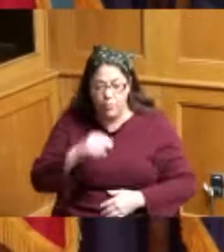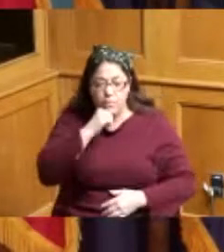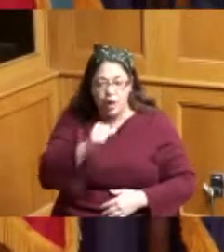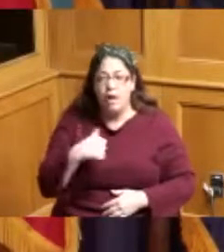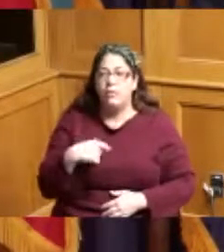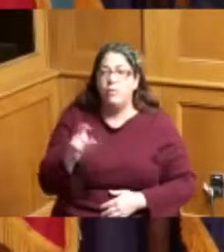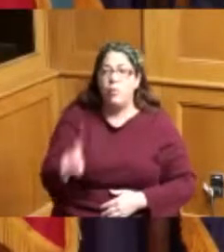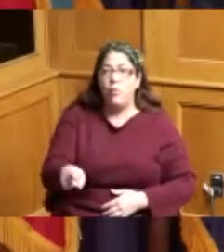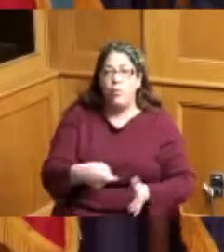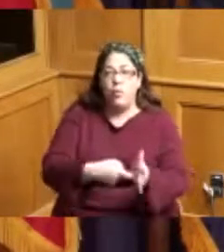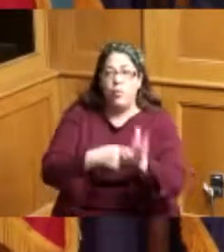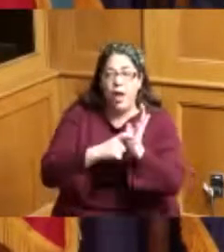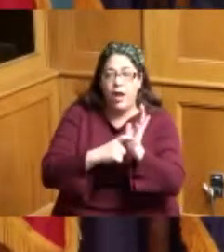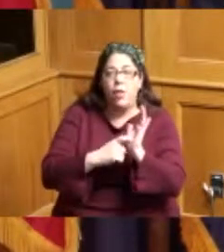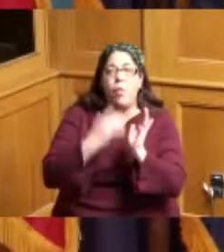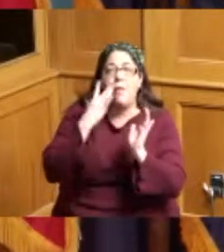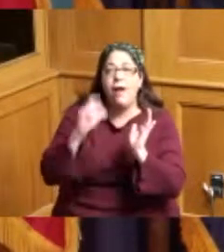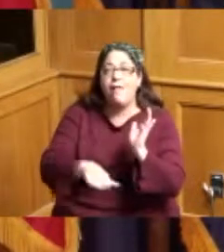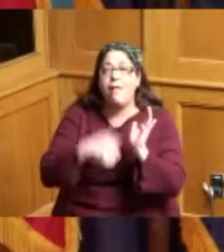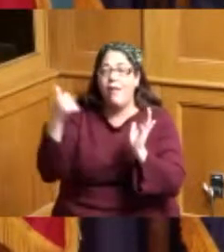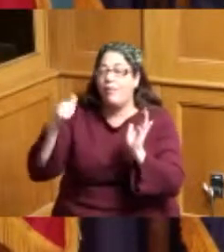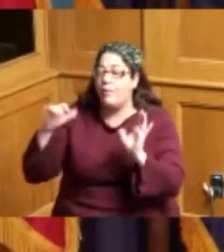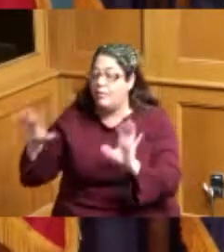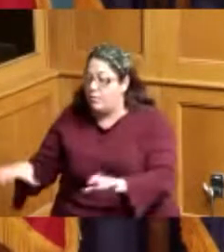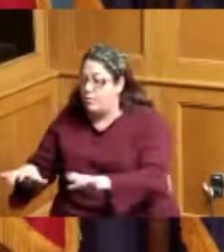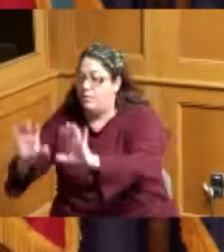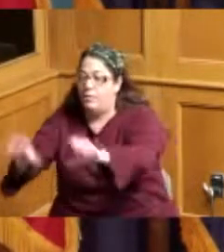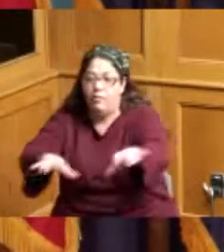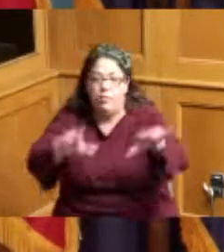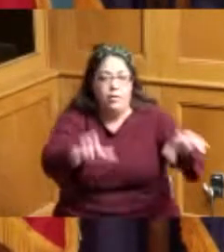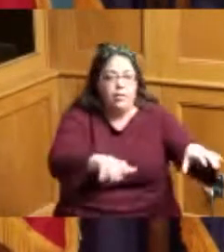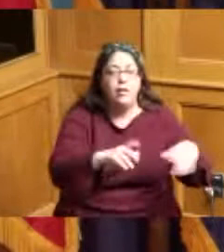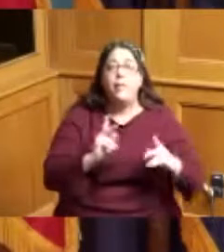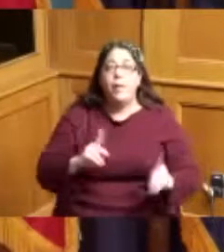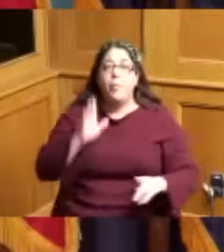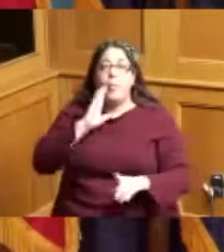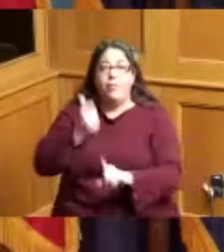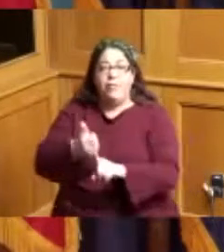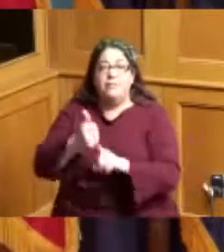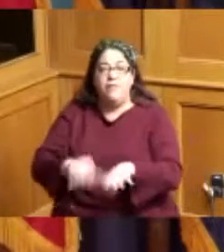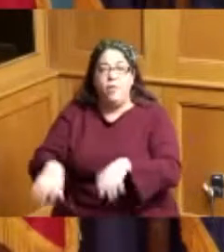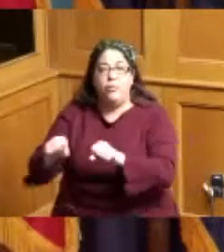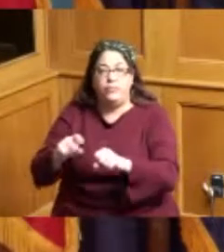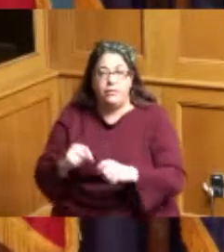because there will be other activities or people will make their own activities and so I would hope